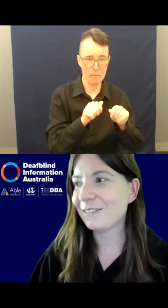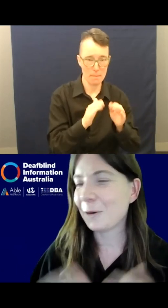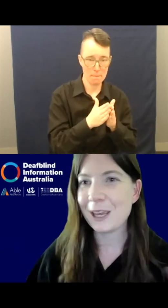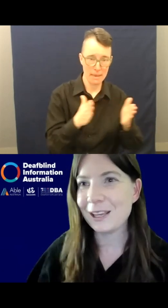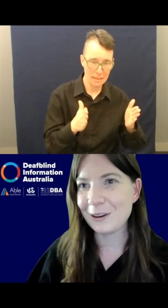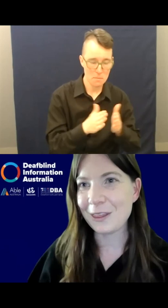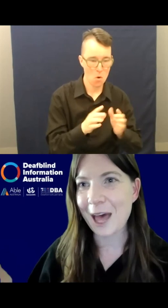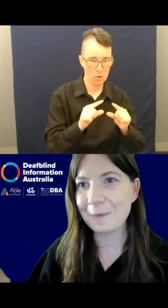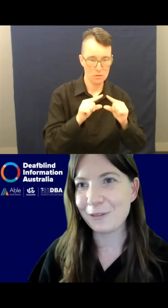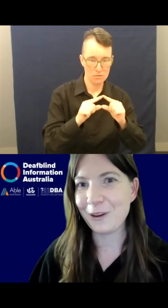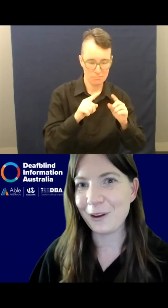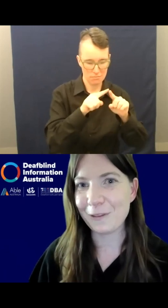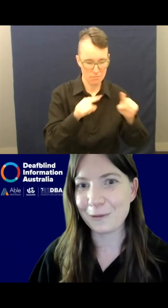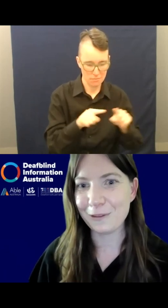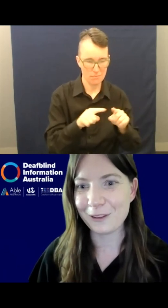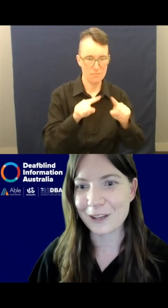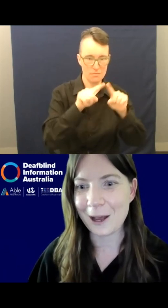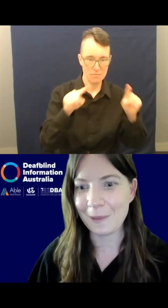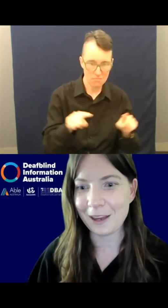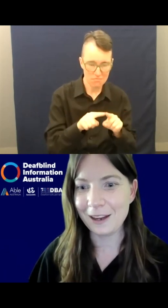We know that but for her this was the first time that